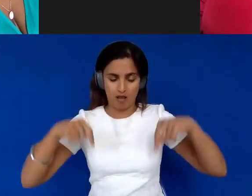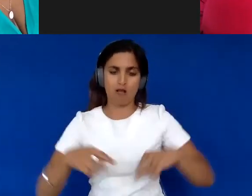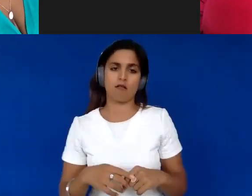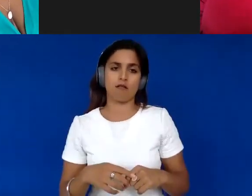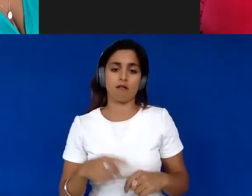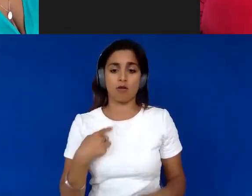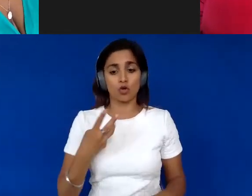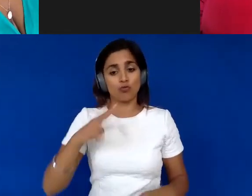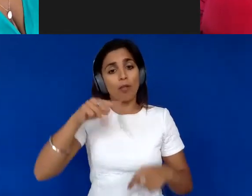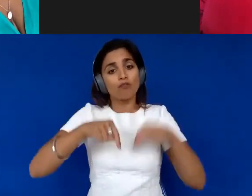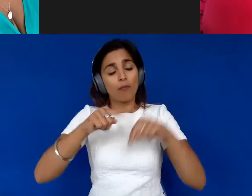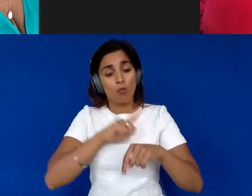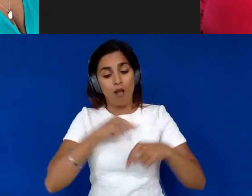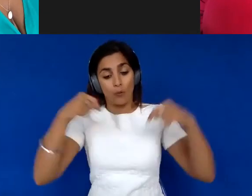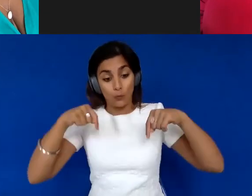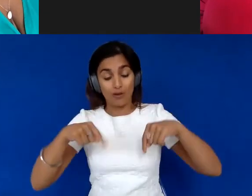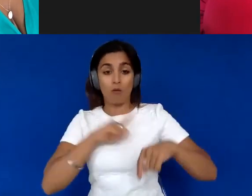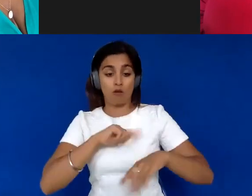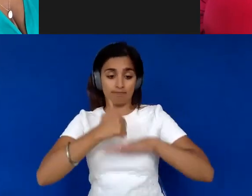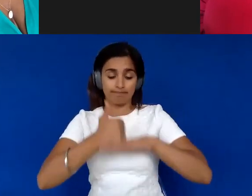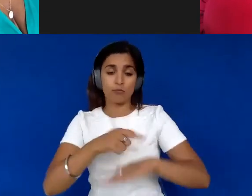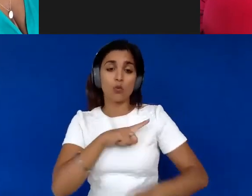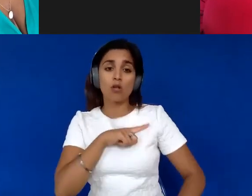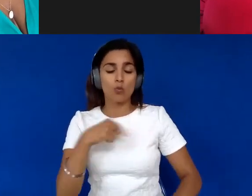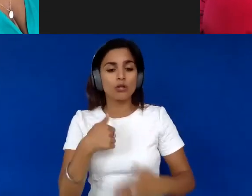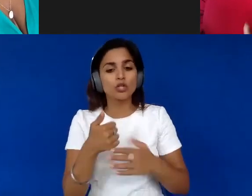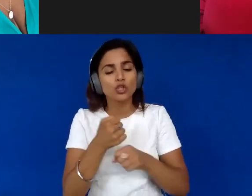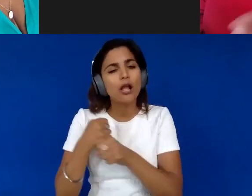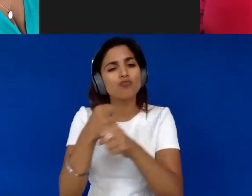talk about it generally and we do spiel we talk about the increased